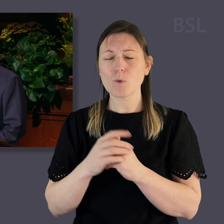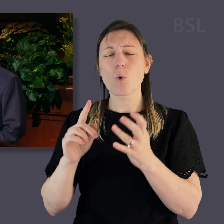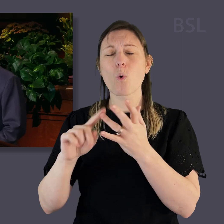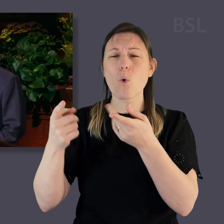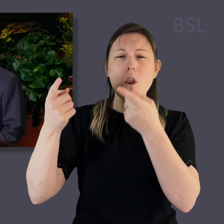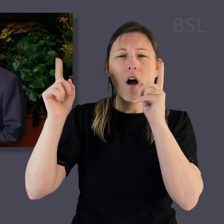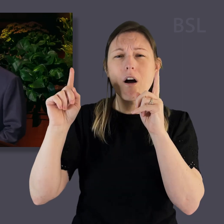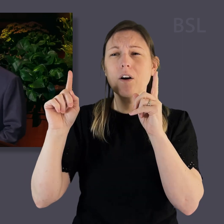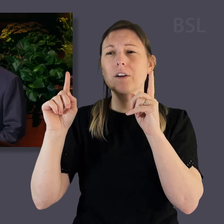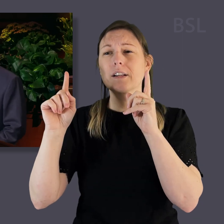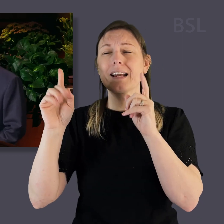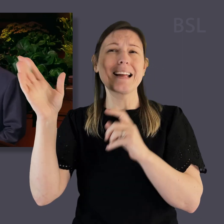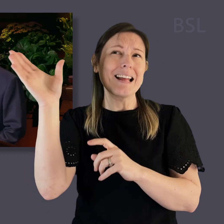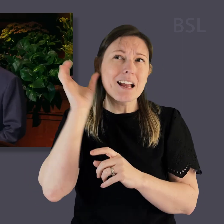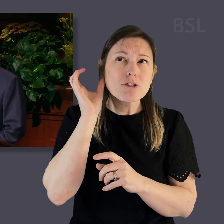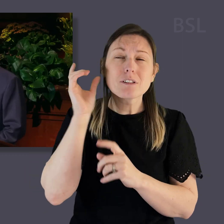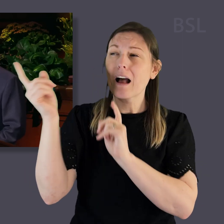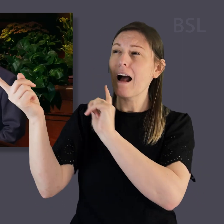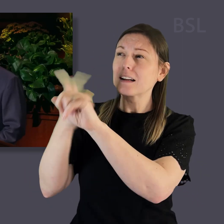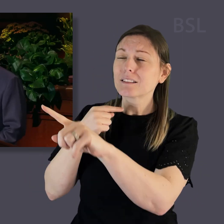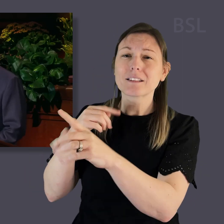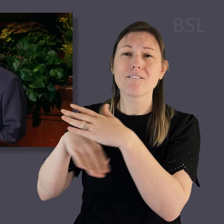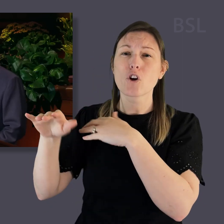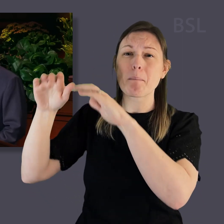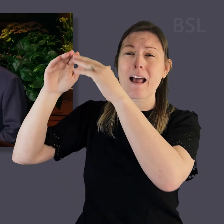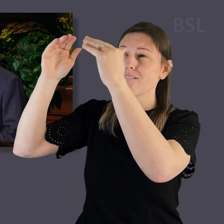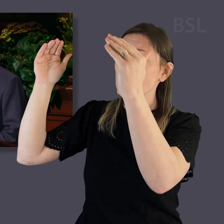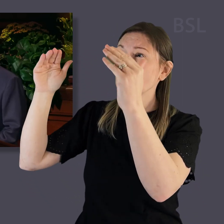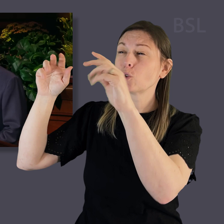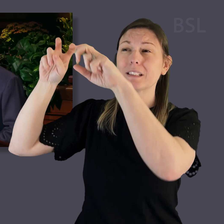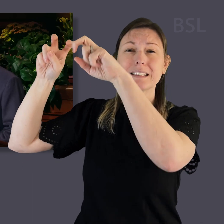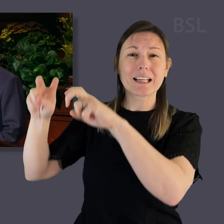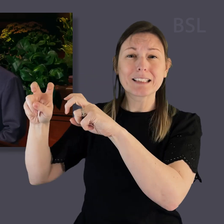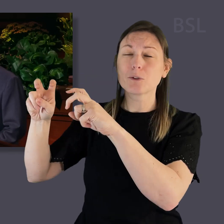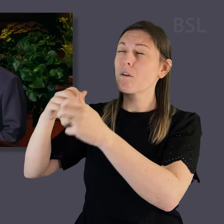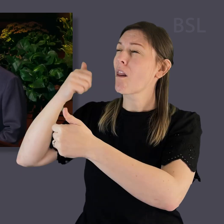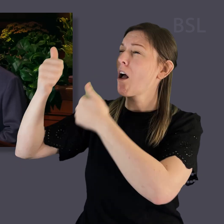“O Lord God Almighty, hear us … and answer us from heaven, ... where thou sits enthroned, with glory,